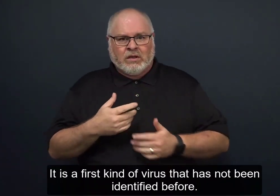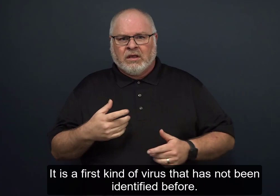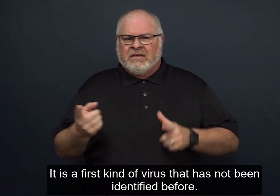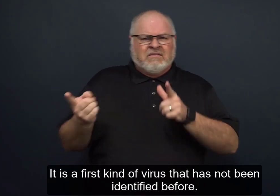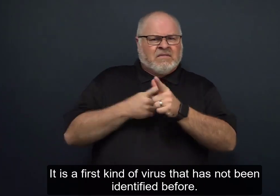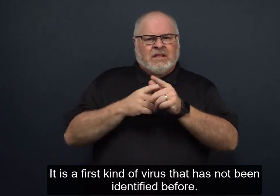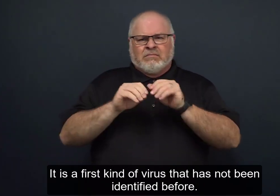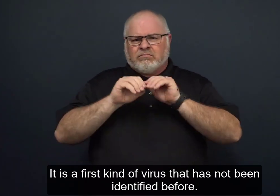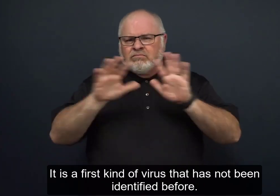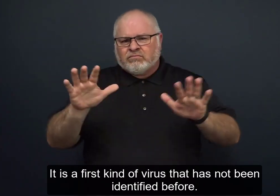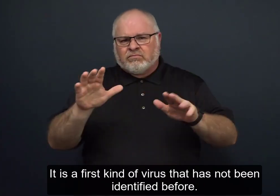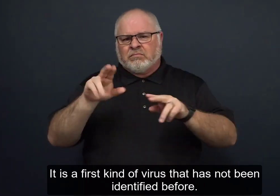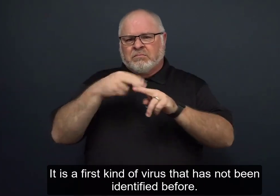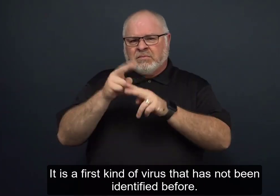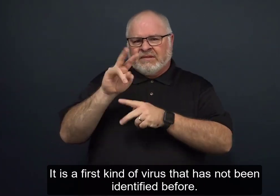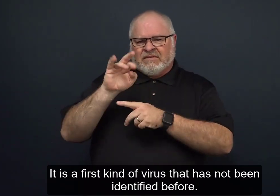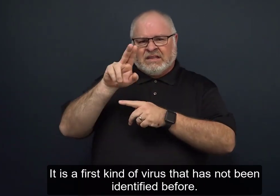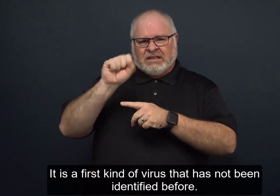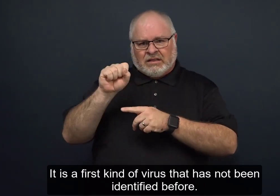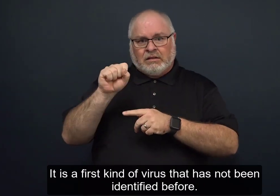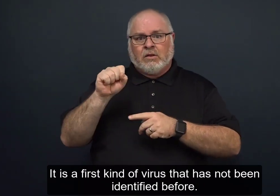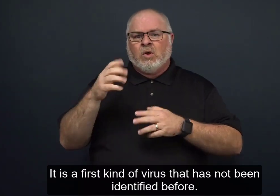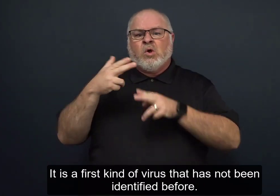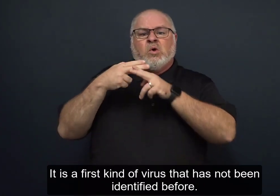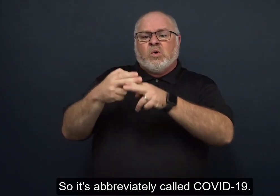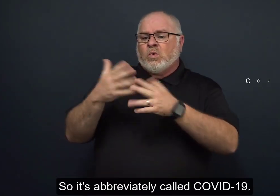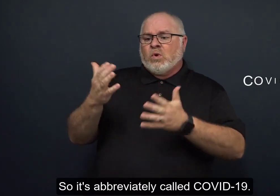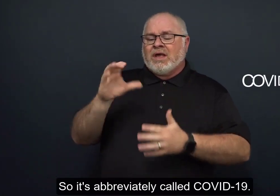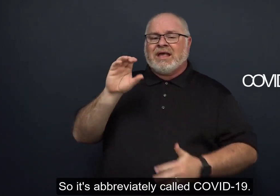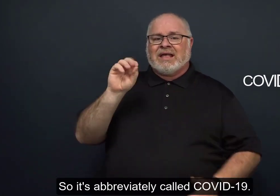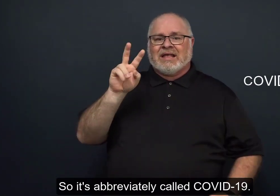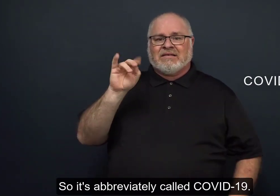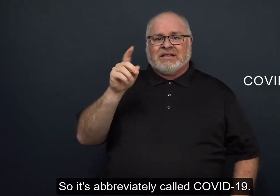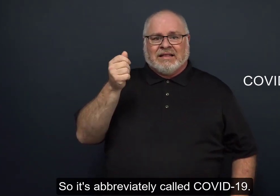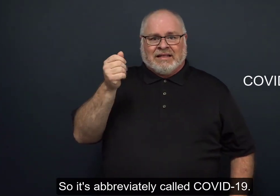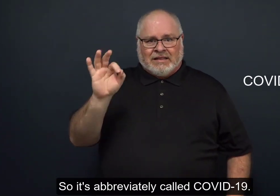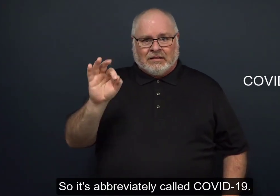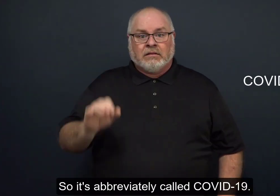It is a first kind of virus that has not been identified before. So it's abbreviately called COVID-19.